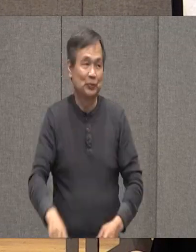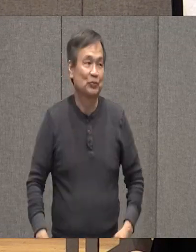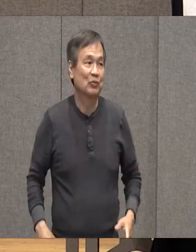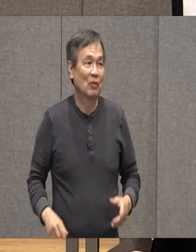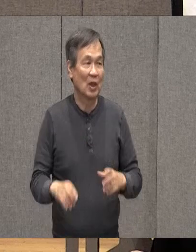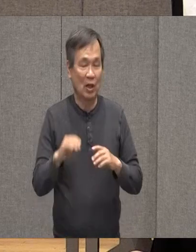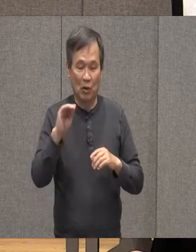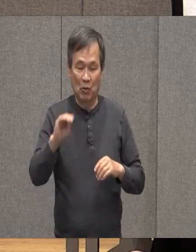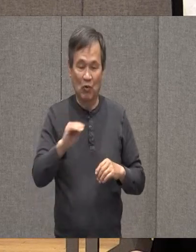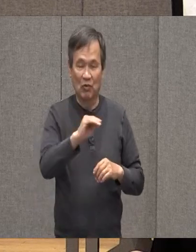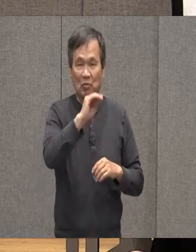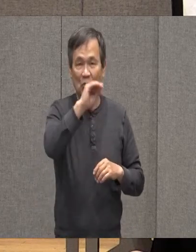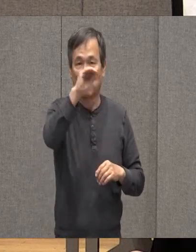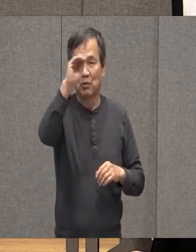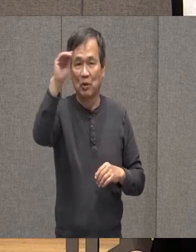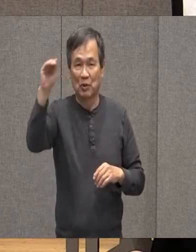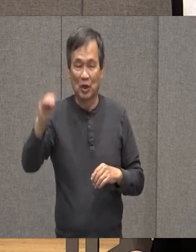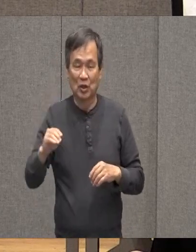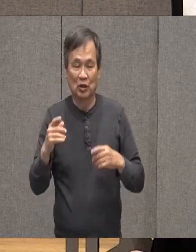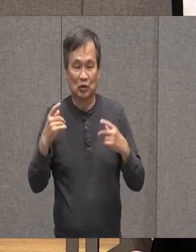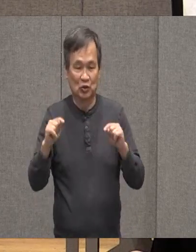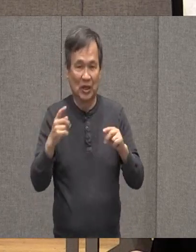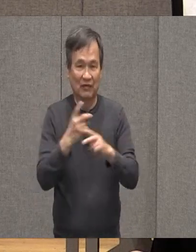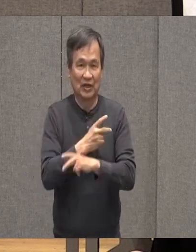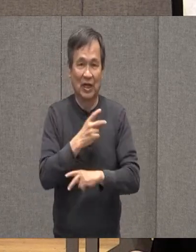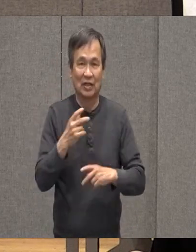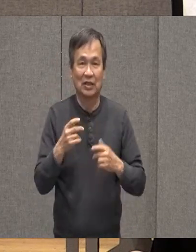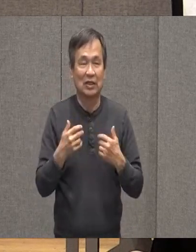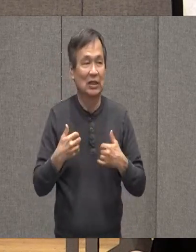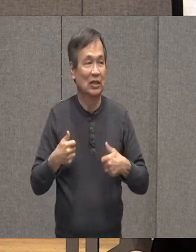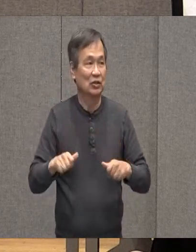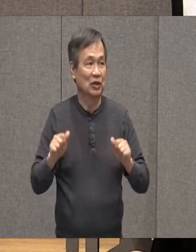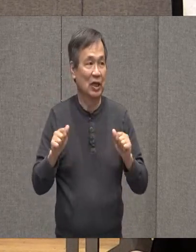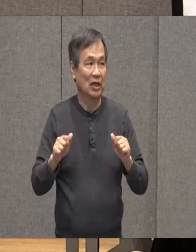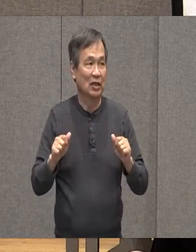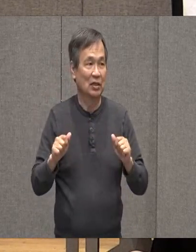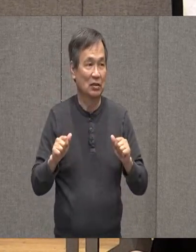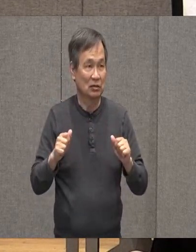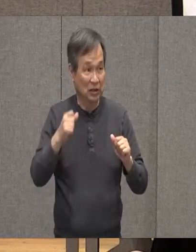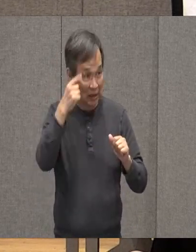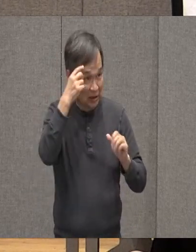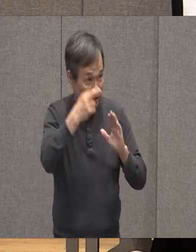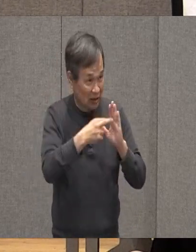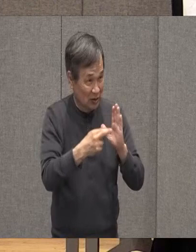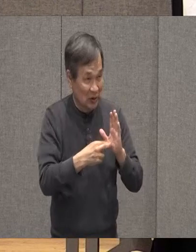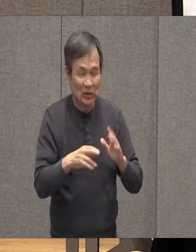figure out your operation and then we're gonna start to play. You got the rules down? [Miss Karnas] I think I've got them.